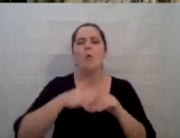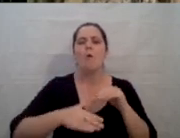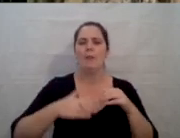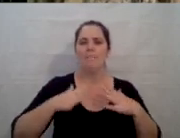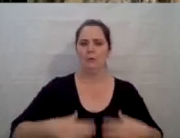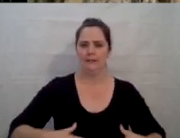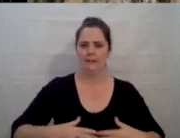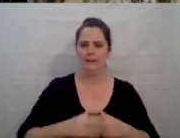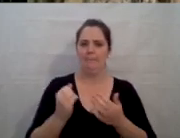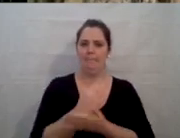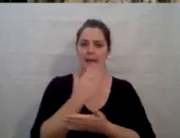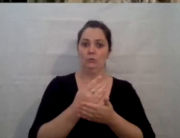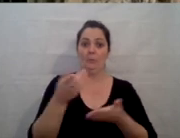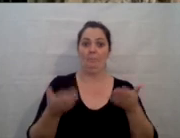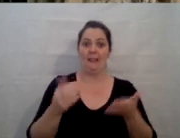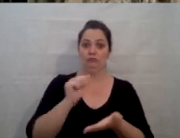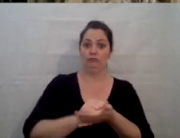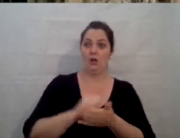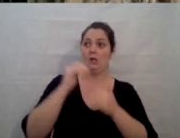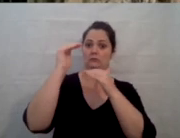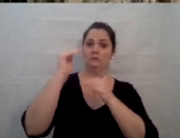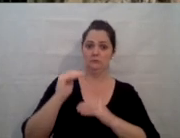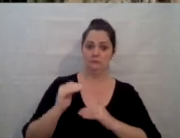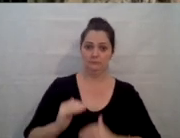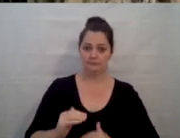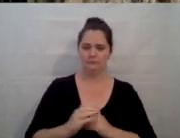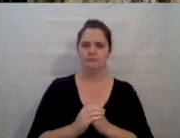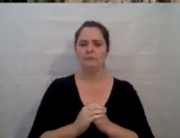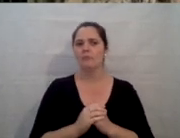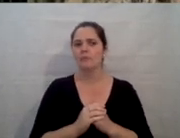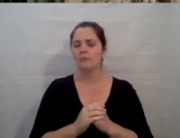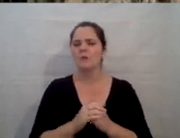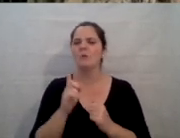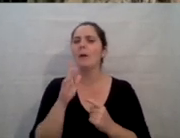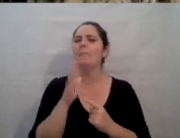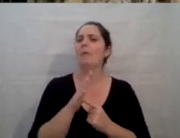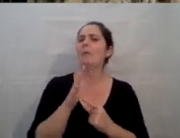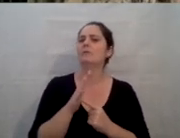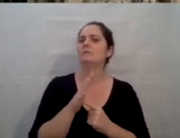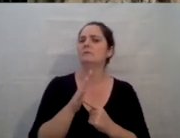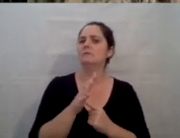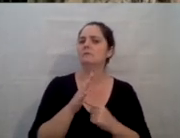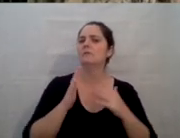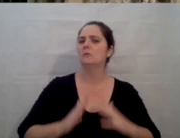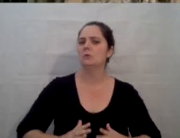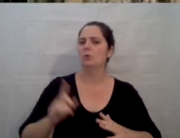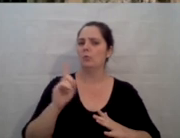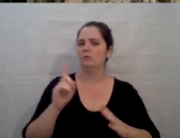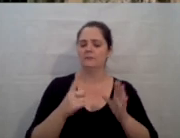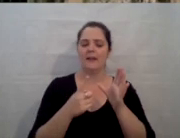and that is one of the most important points on the body that you can learn and it's called anatomical centre.